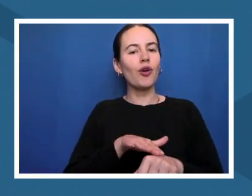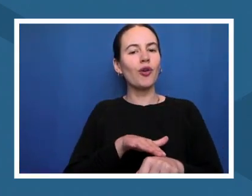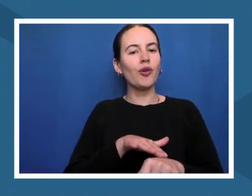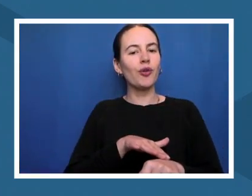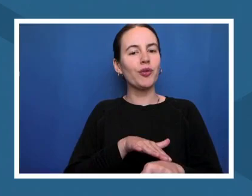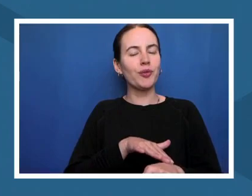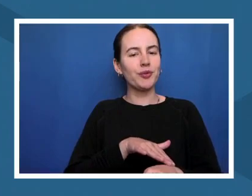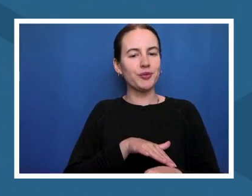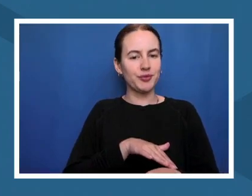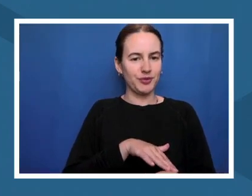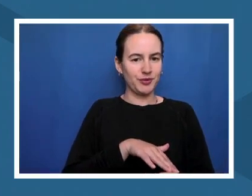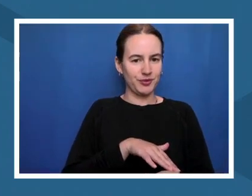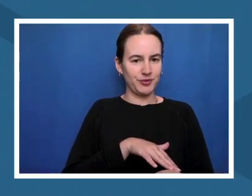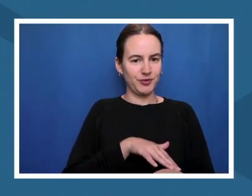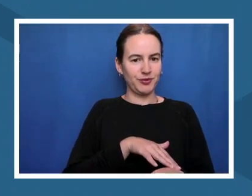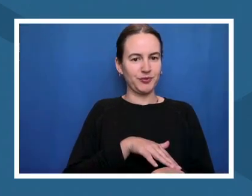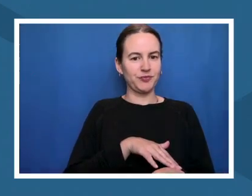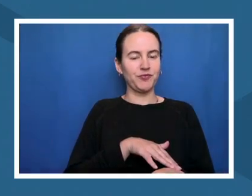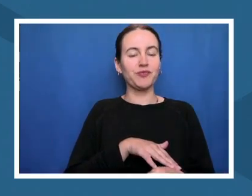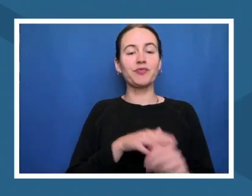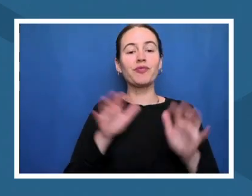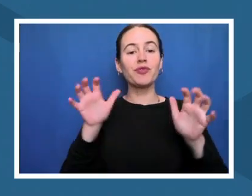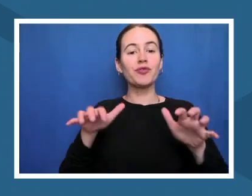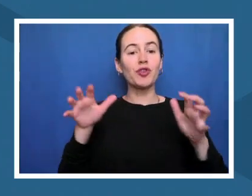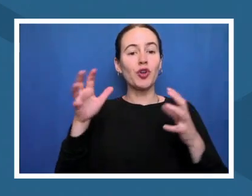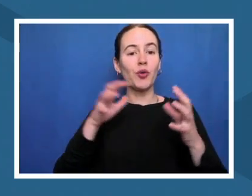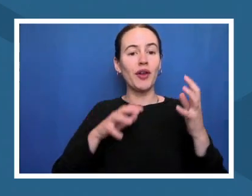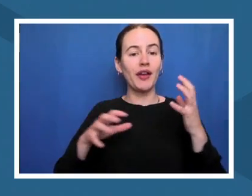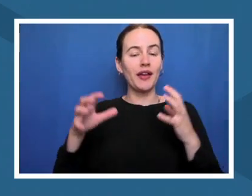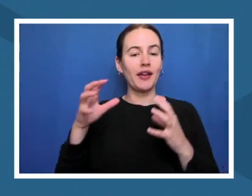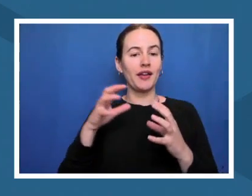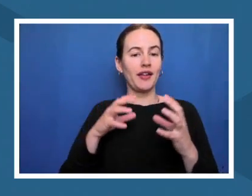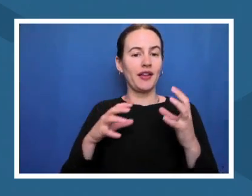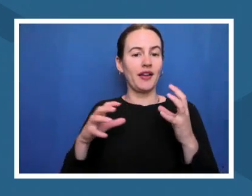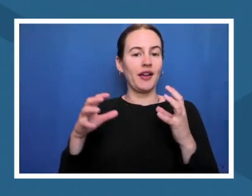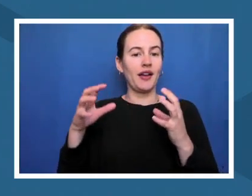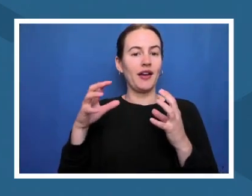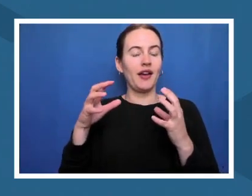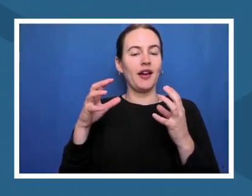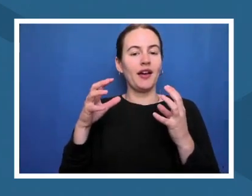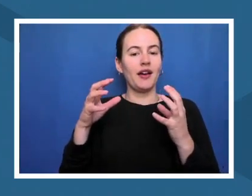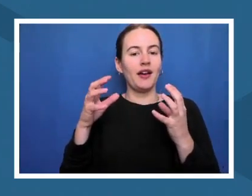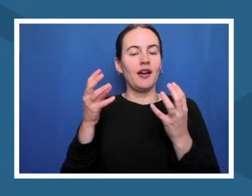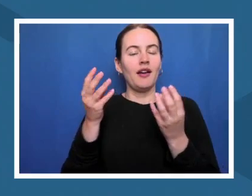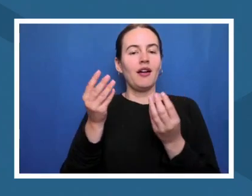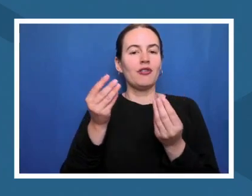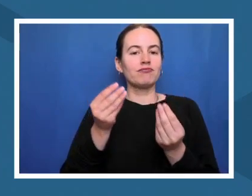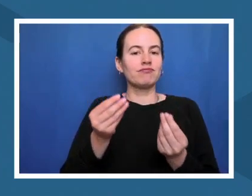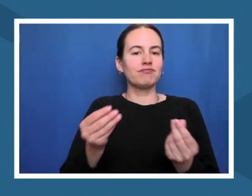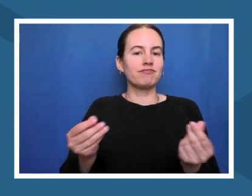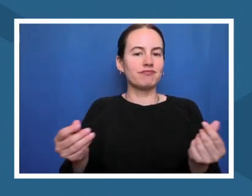and that heavy rain cloud started to fly away